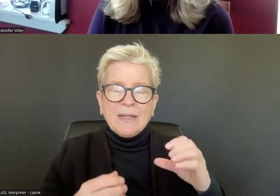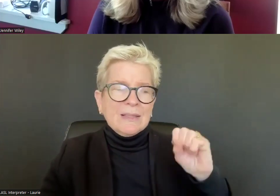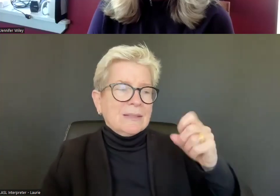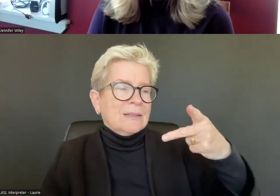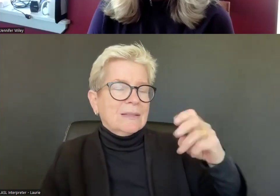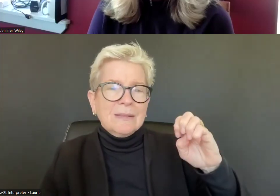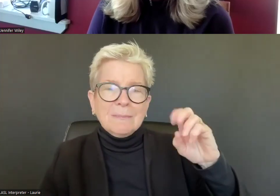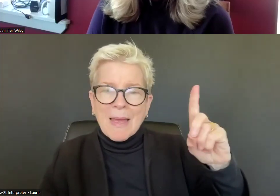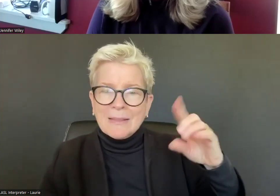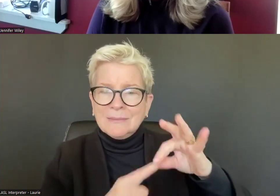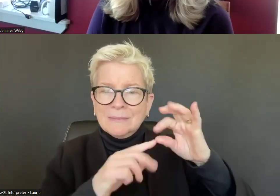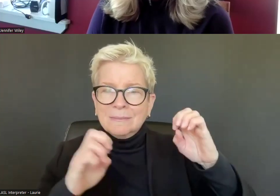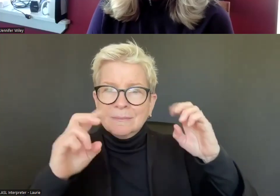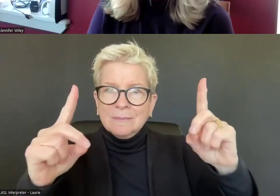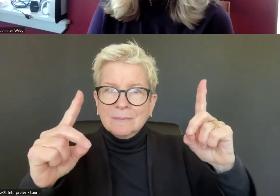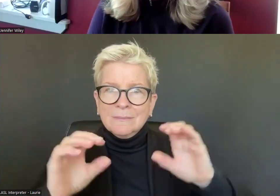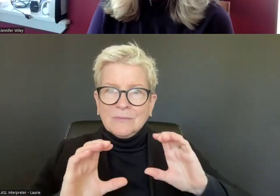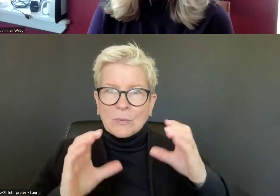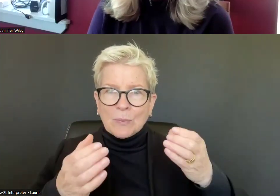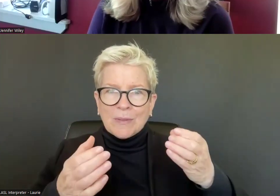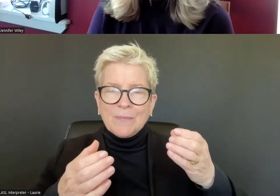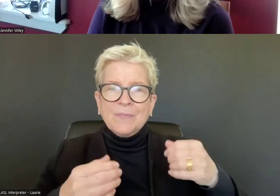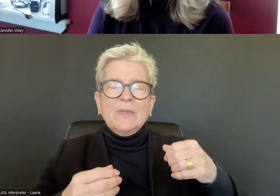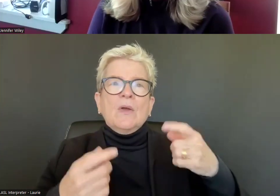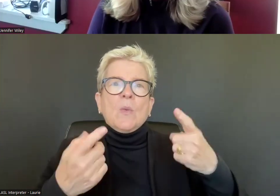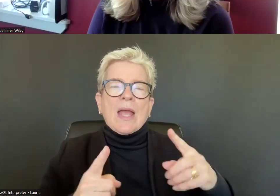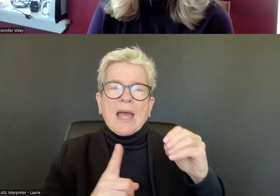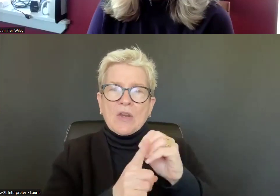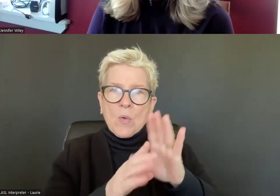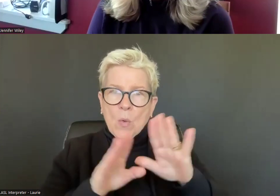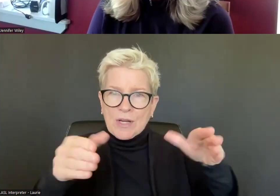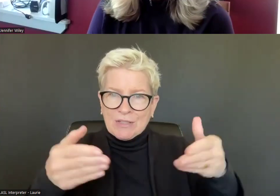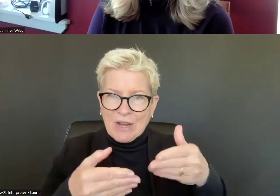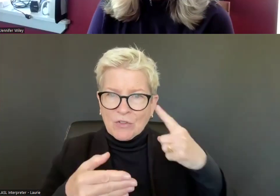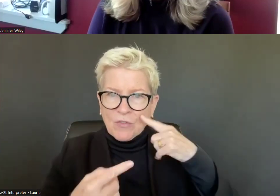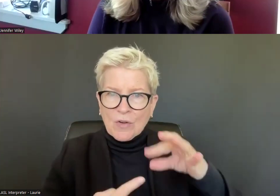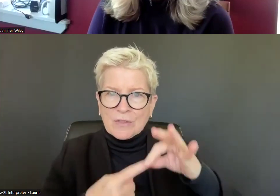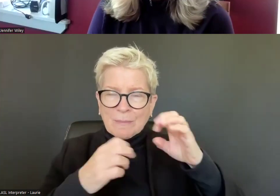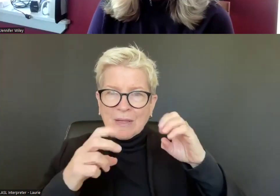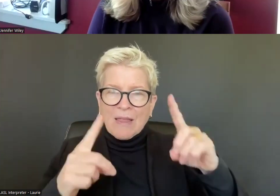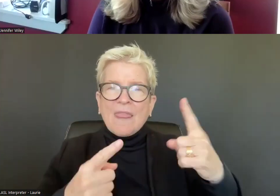and so we also had an orientation for them. They came up for half the day last